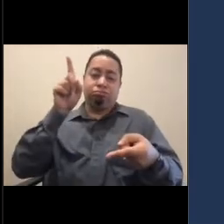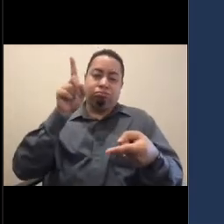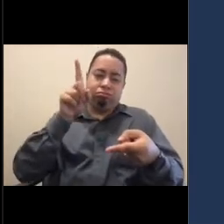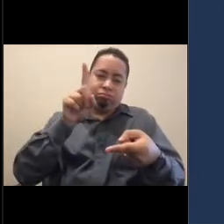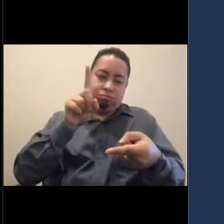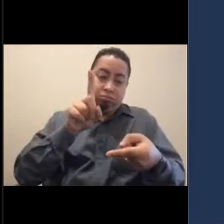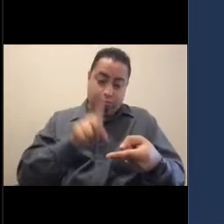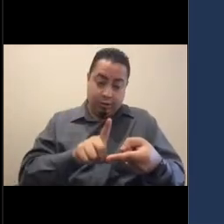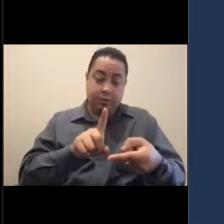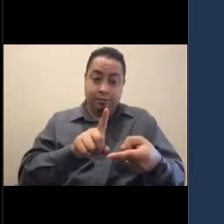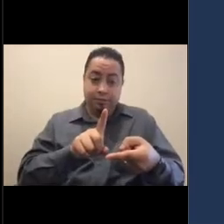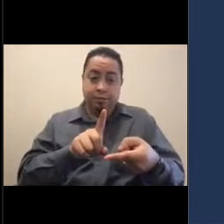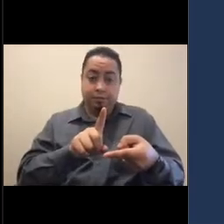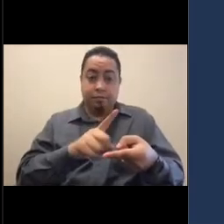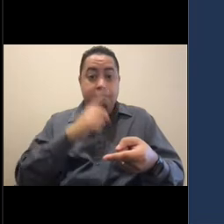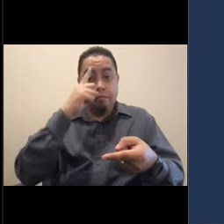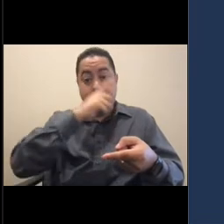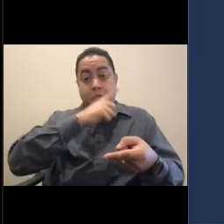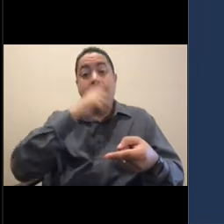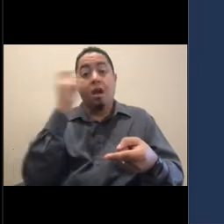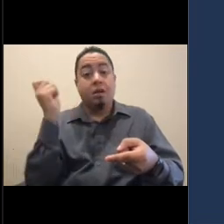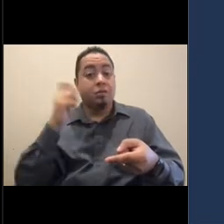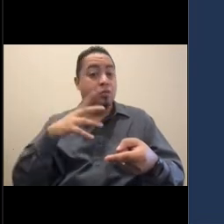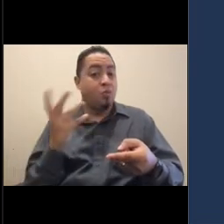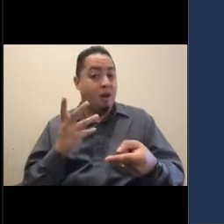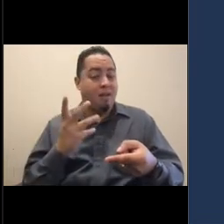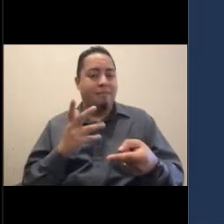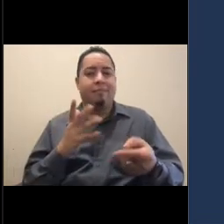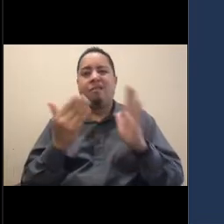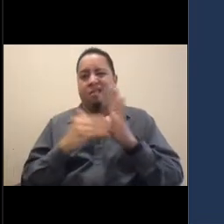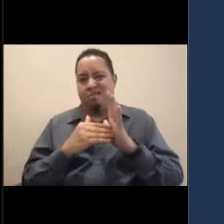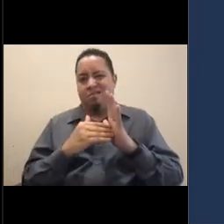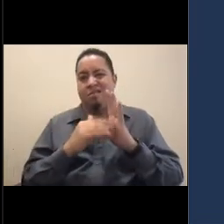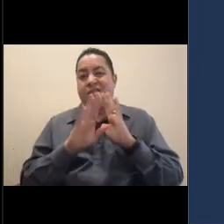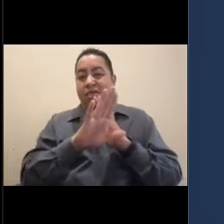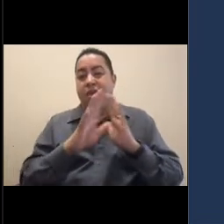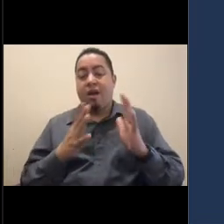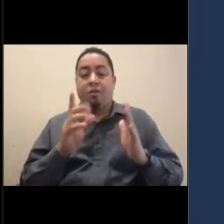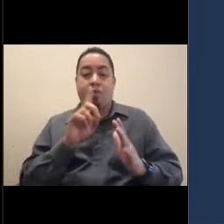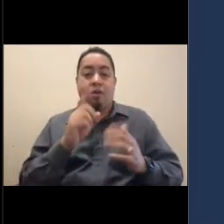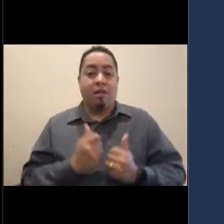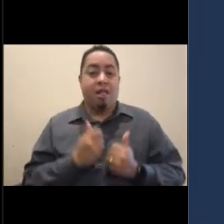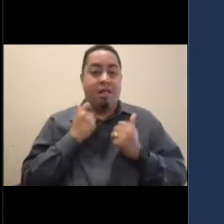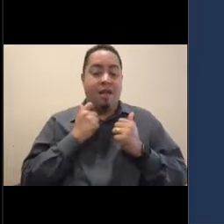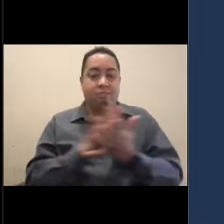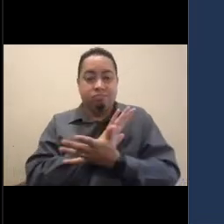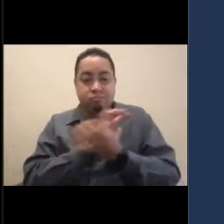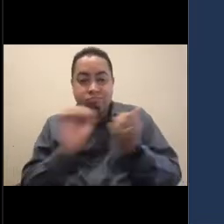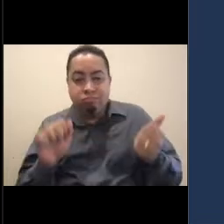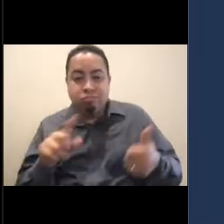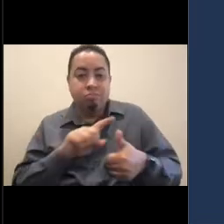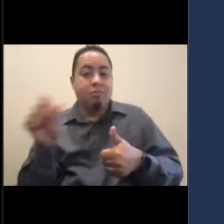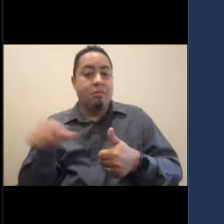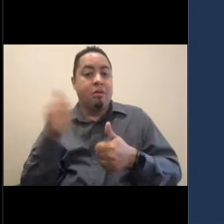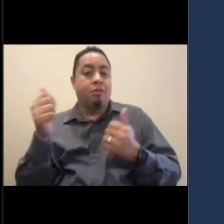And again, it's because of their habitats being changed, again the introduction of invasive species, et cetera.